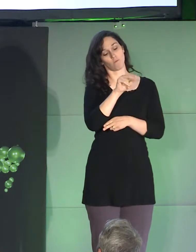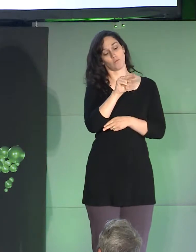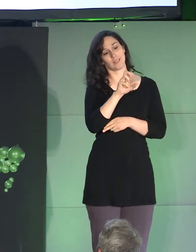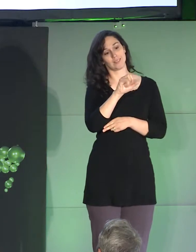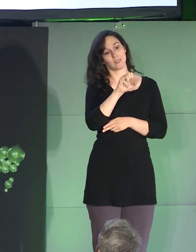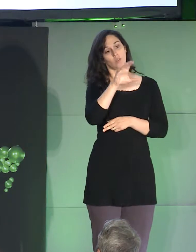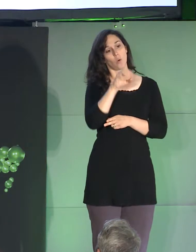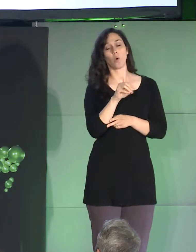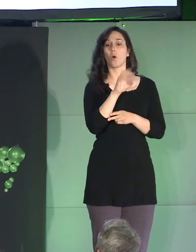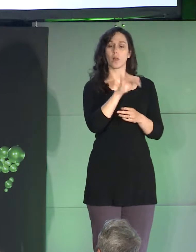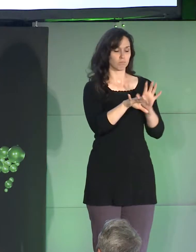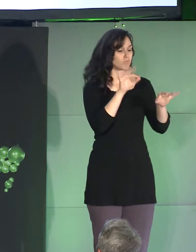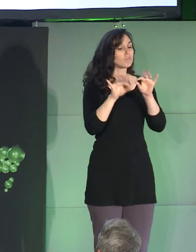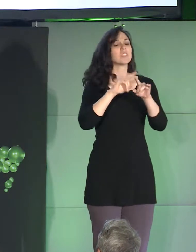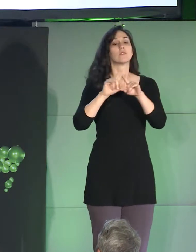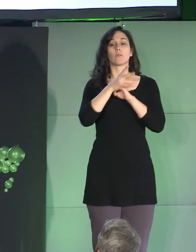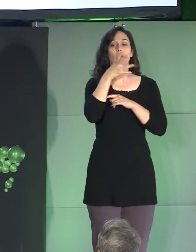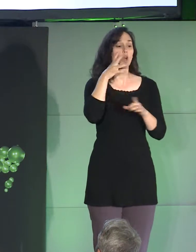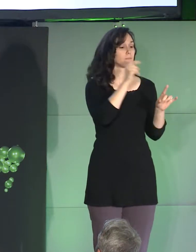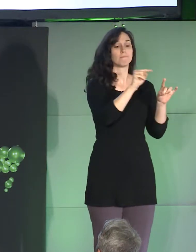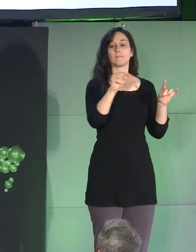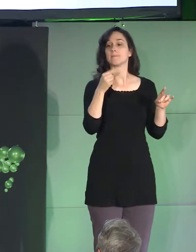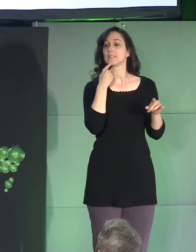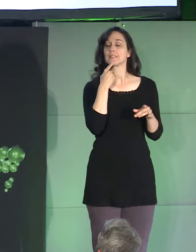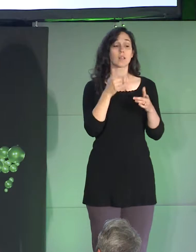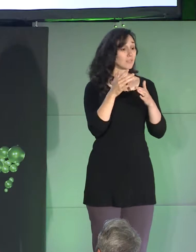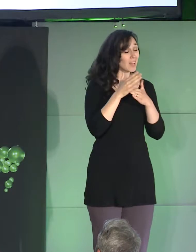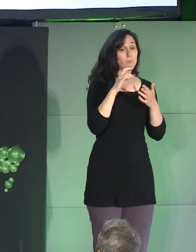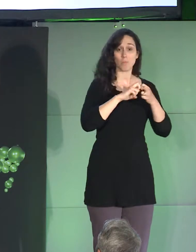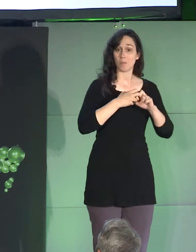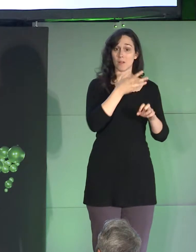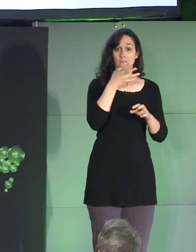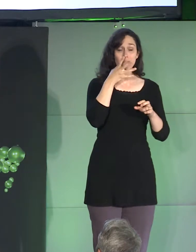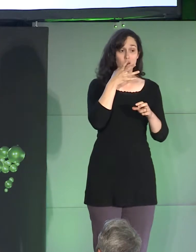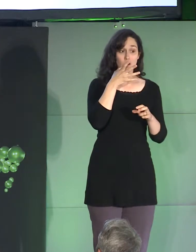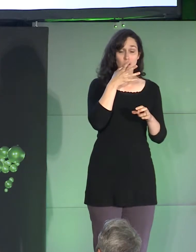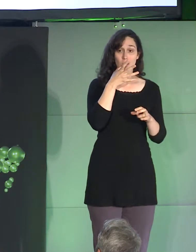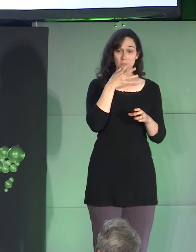in this region, and identified to us that the main problem the farmers face is getting their beans to the marketplace, given